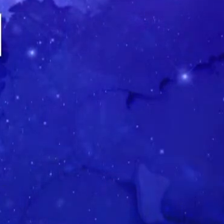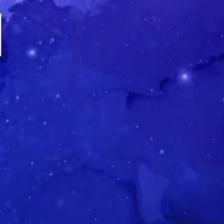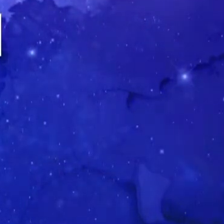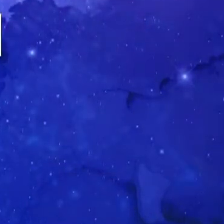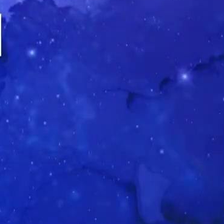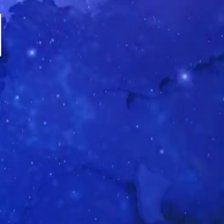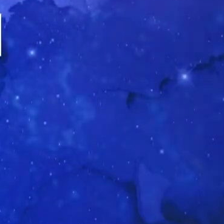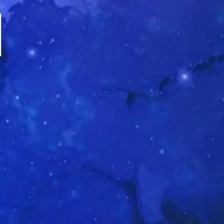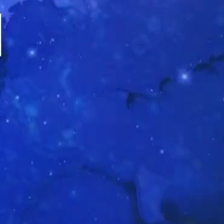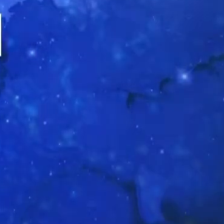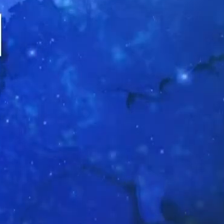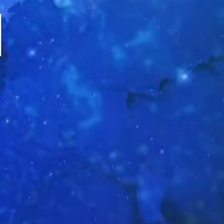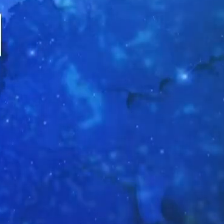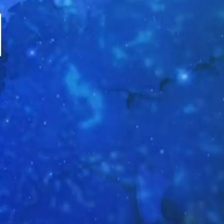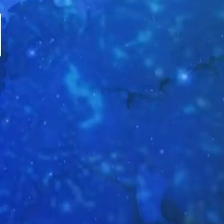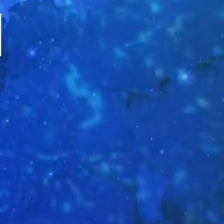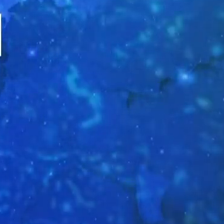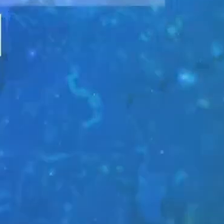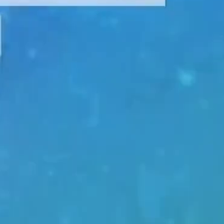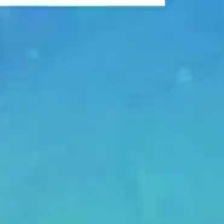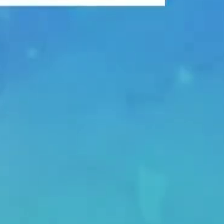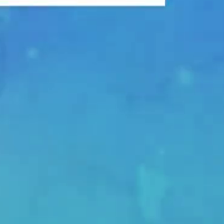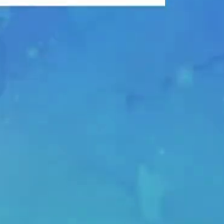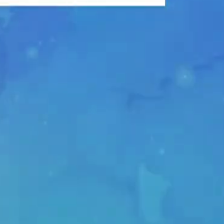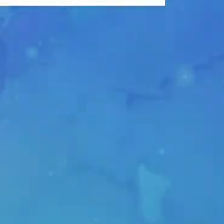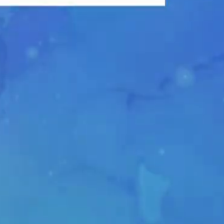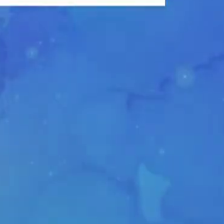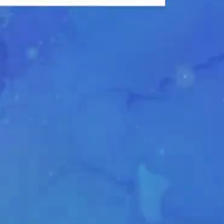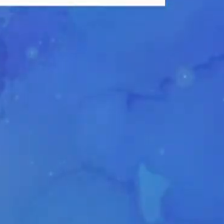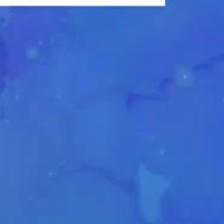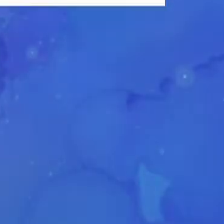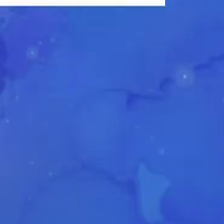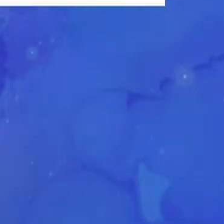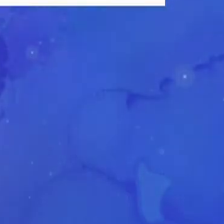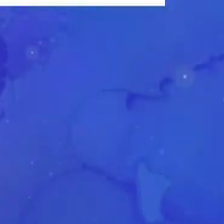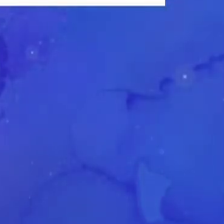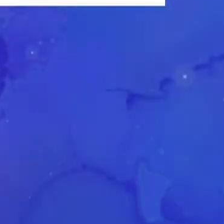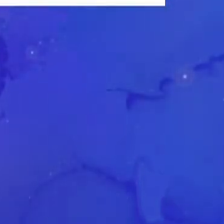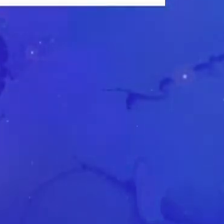support for your public radio station comes from our members and from the galano foundation